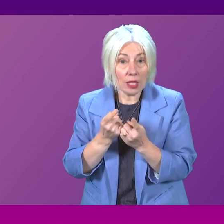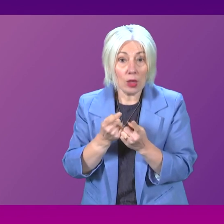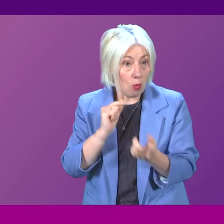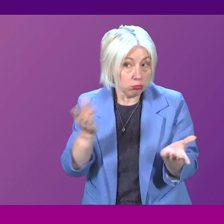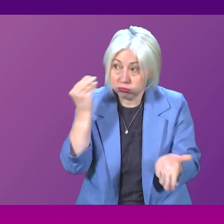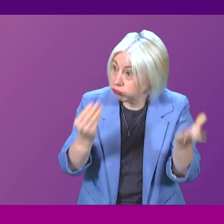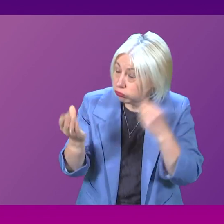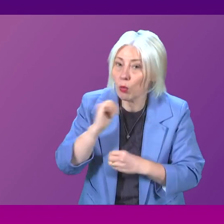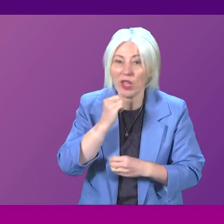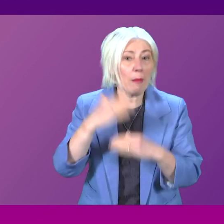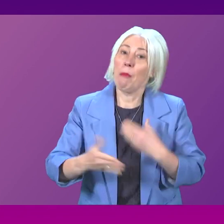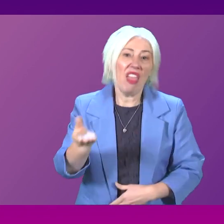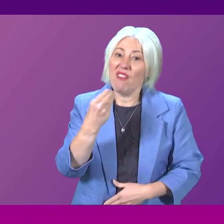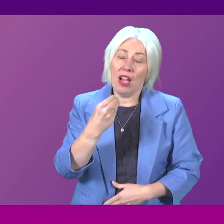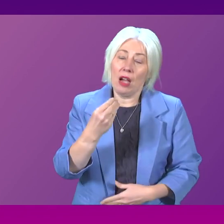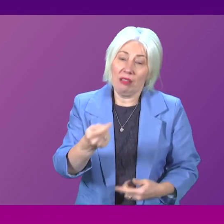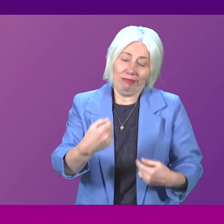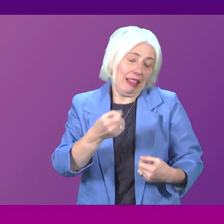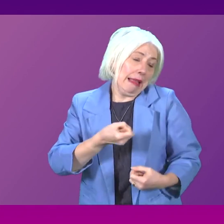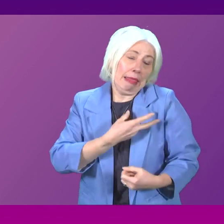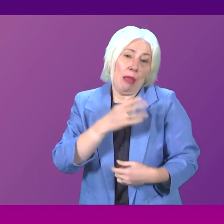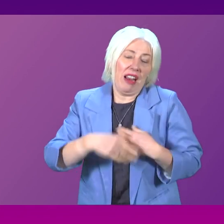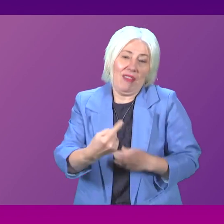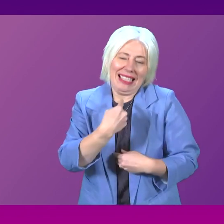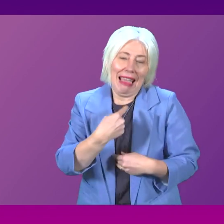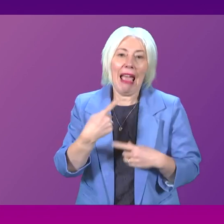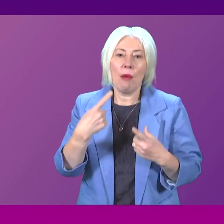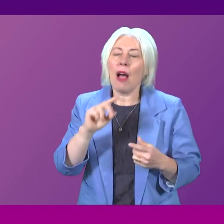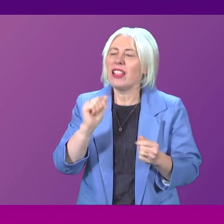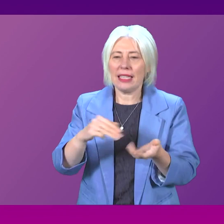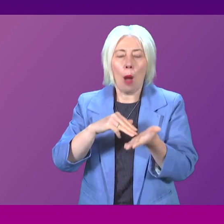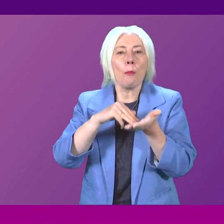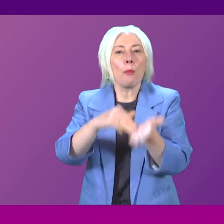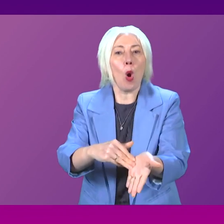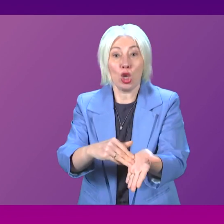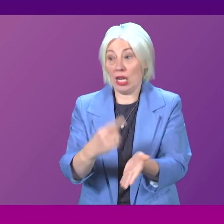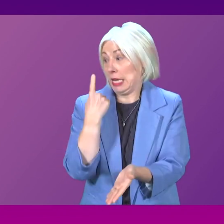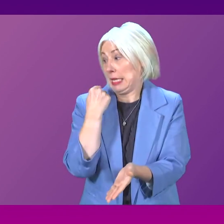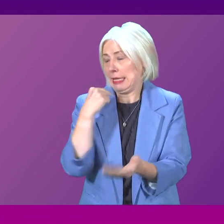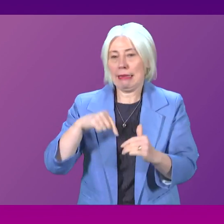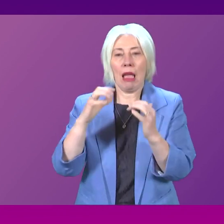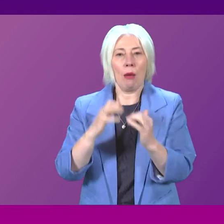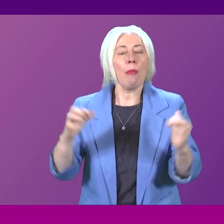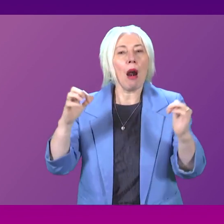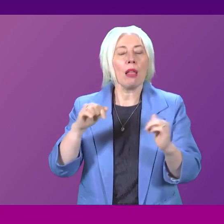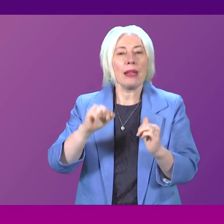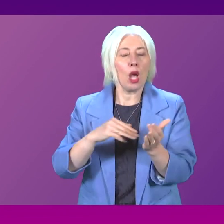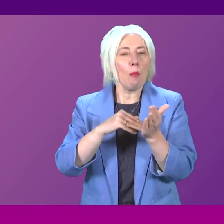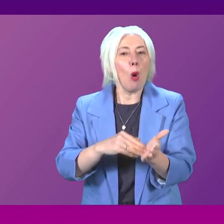However, we never hear that from Labour members. They lodged a motion—it was debated in the Parliament yesterday—about the health service